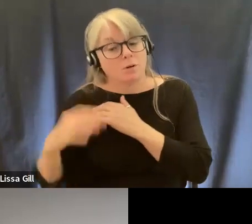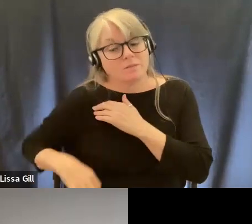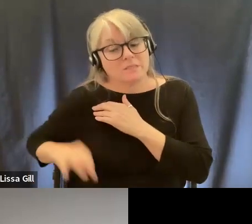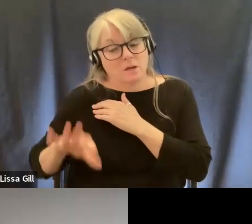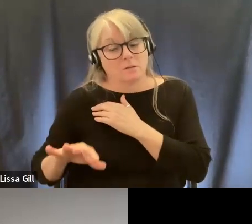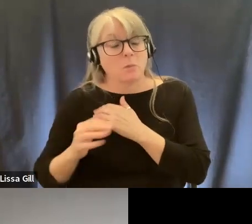Is that a private?